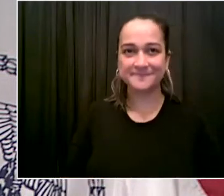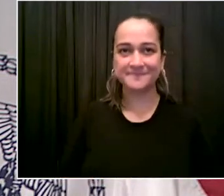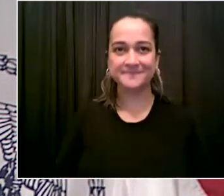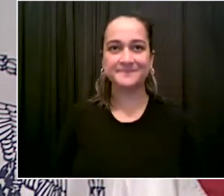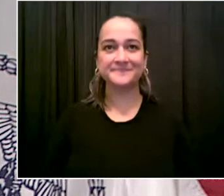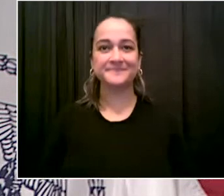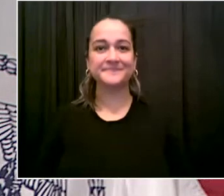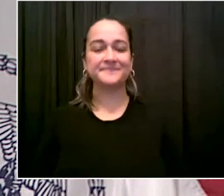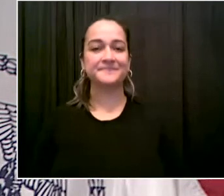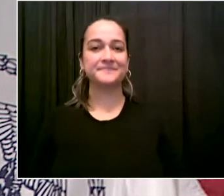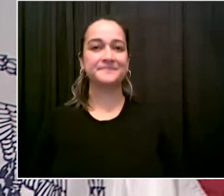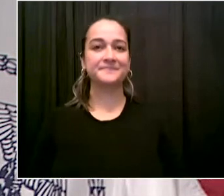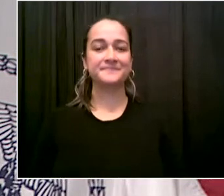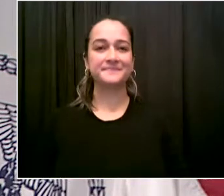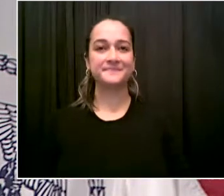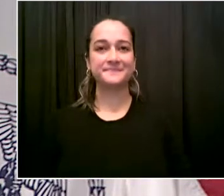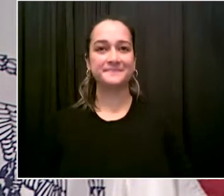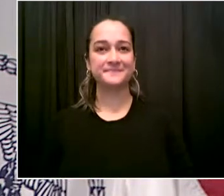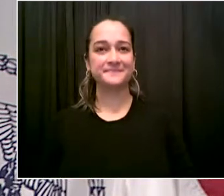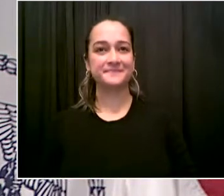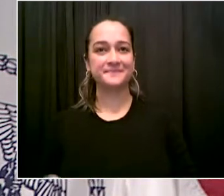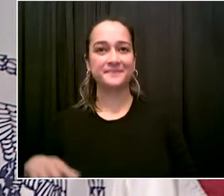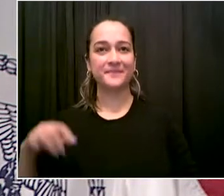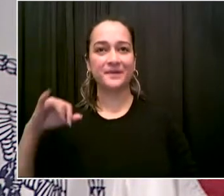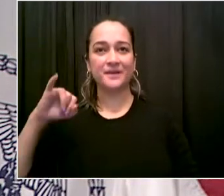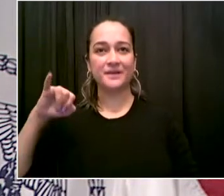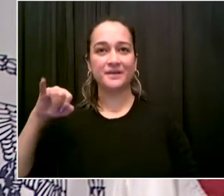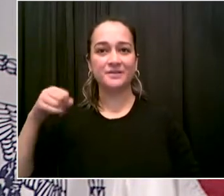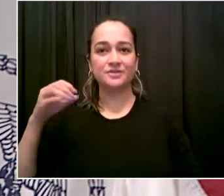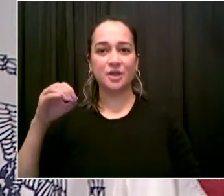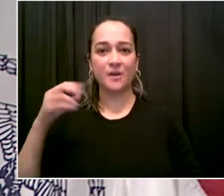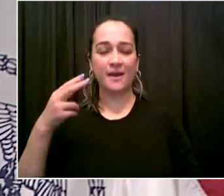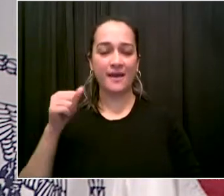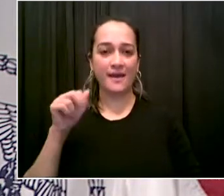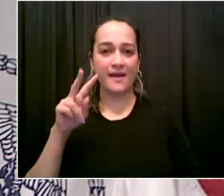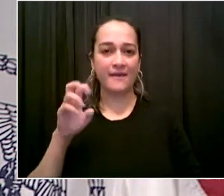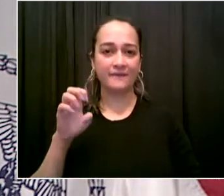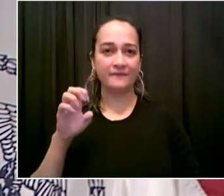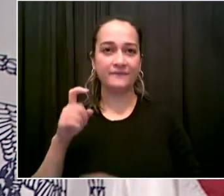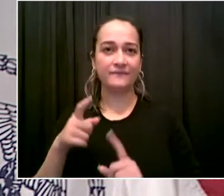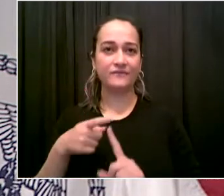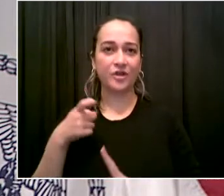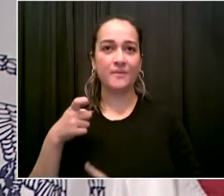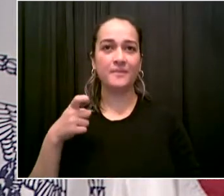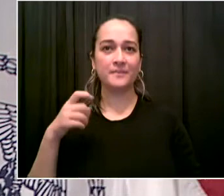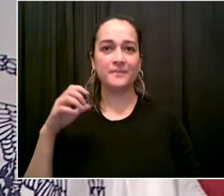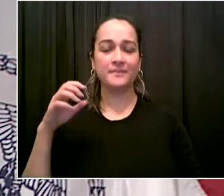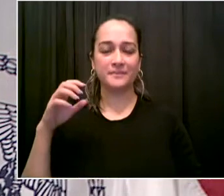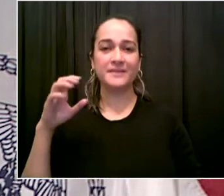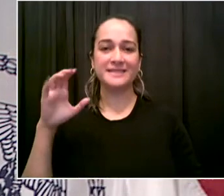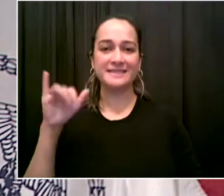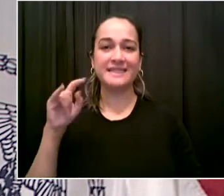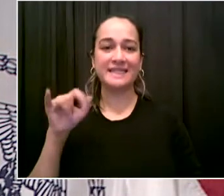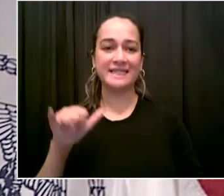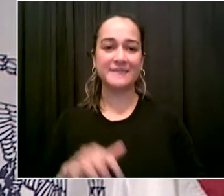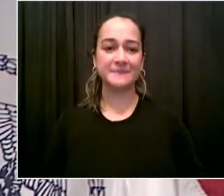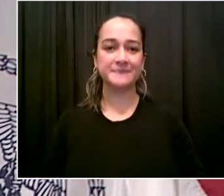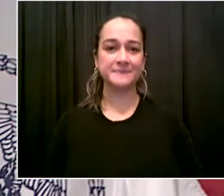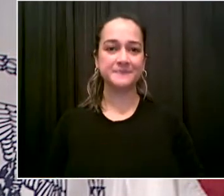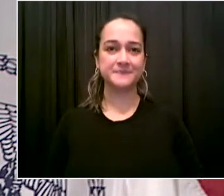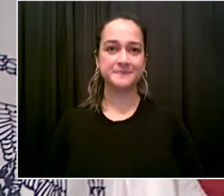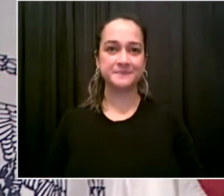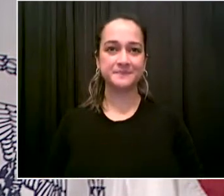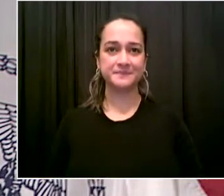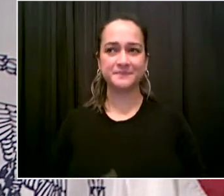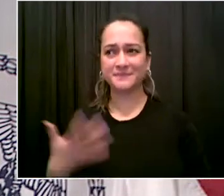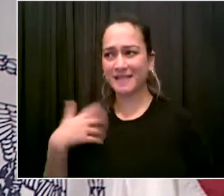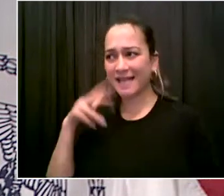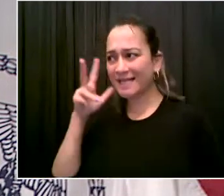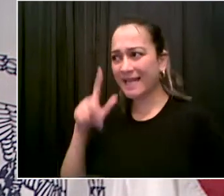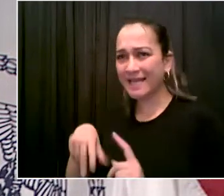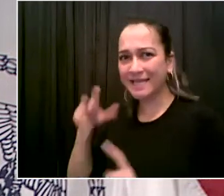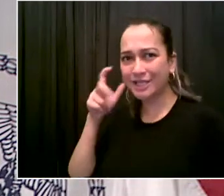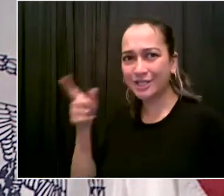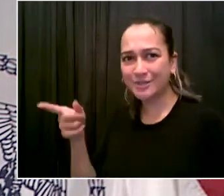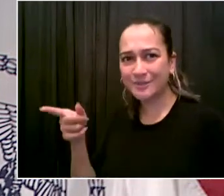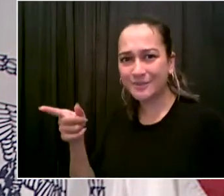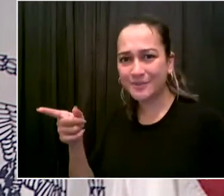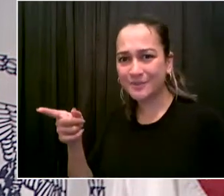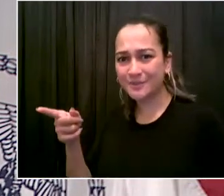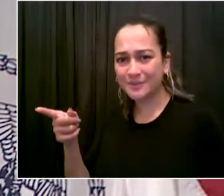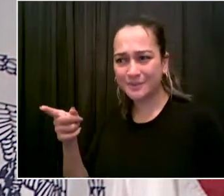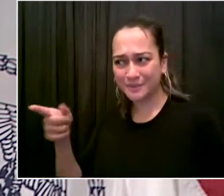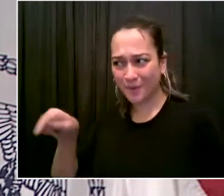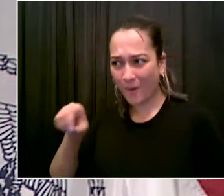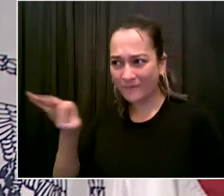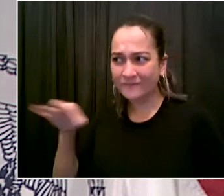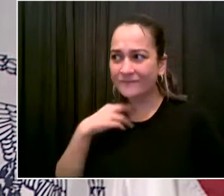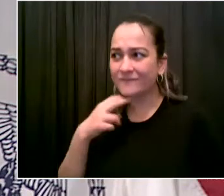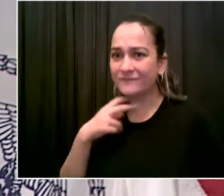DAY GOES TO YOAV